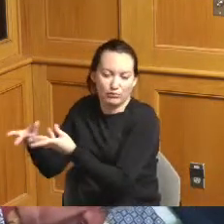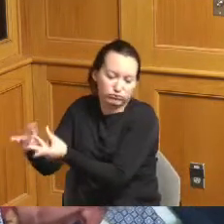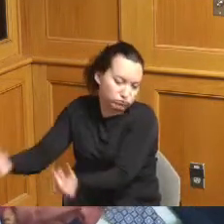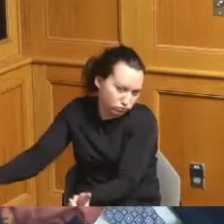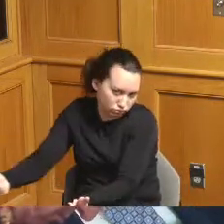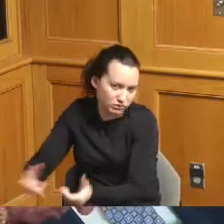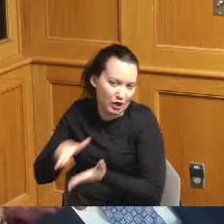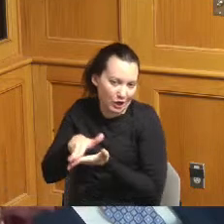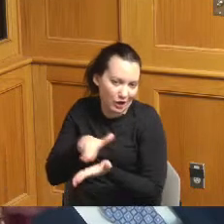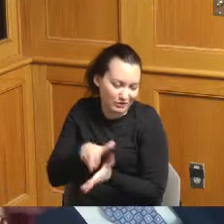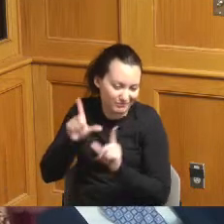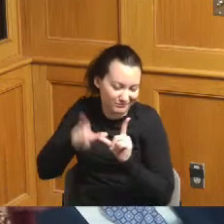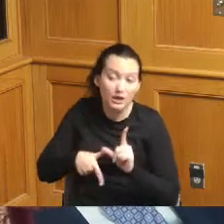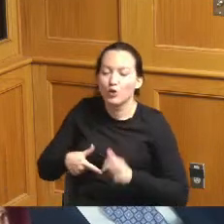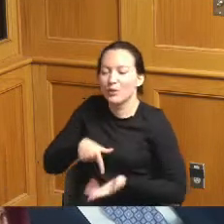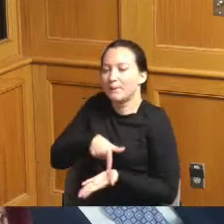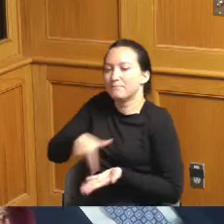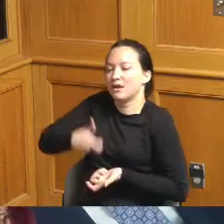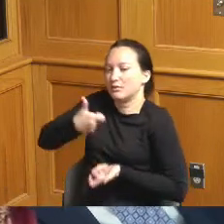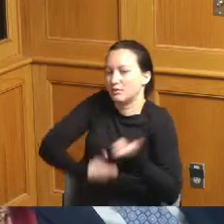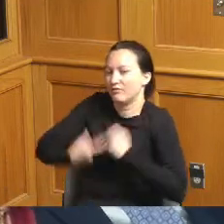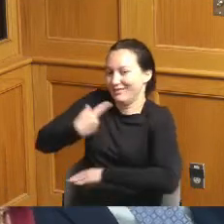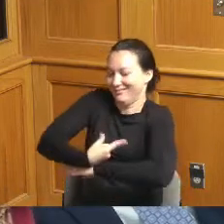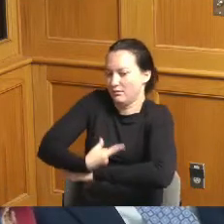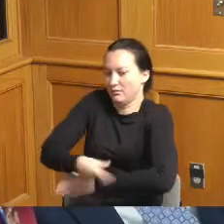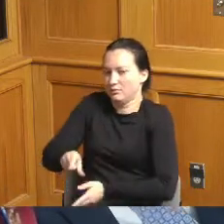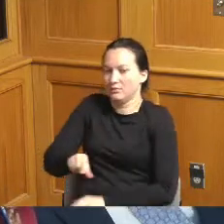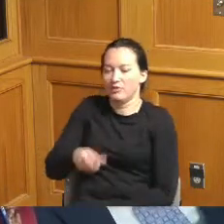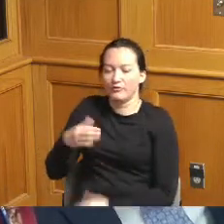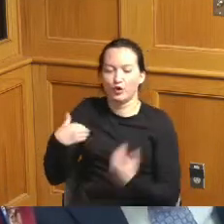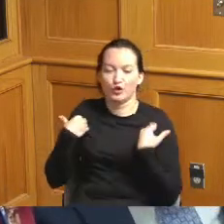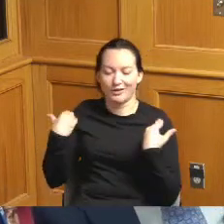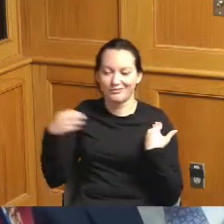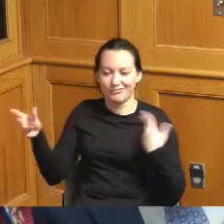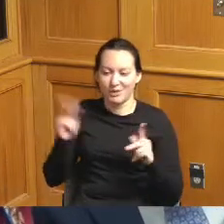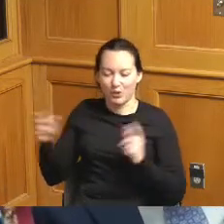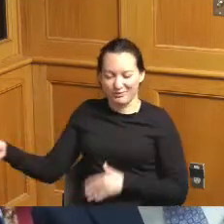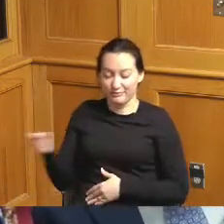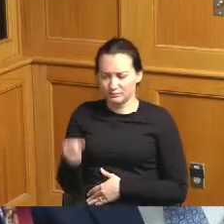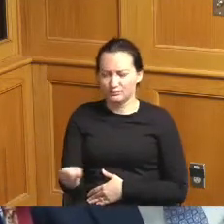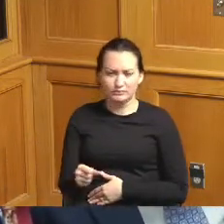contract so we just pay a per diem rate okay for a youth place there okay so there's nothing to look